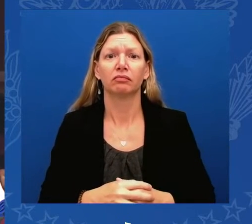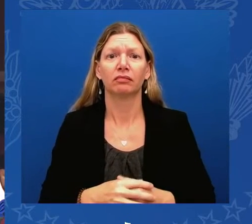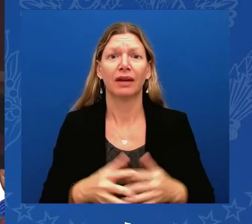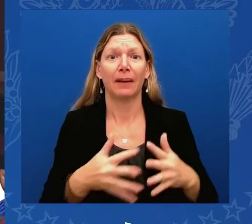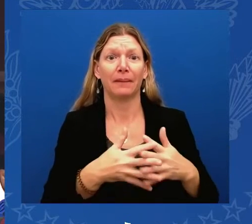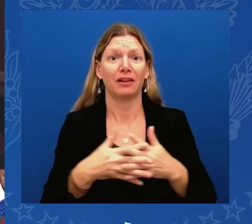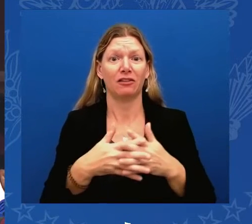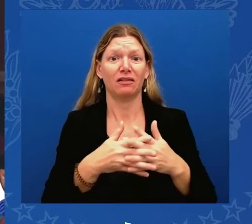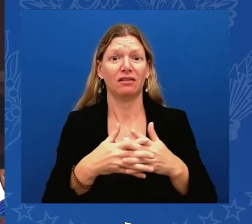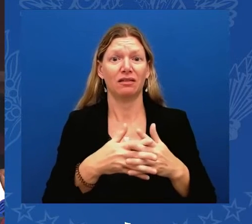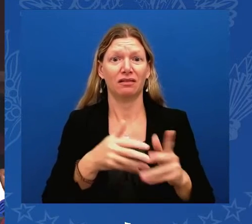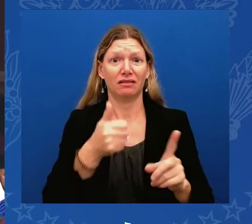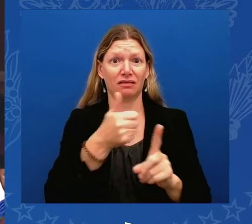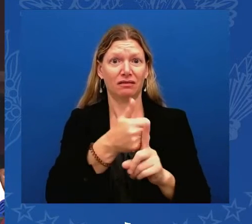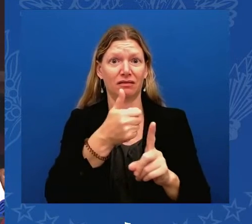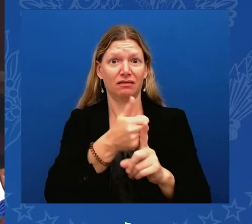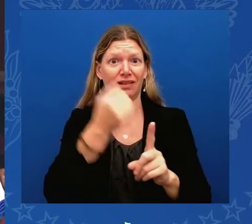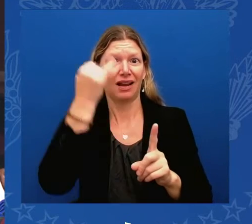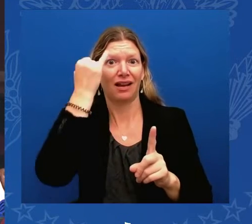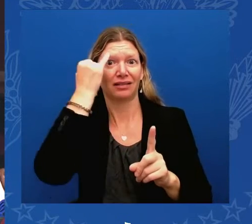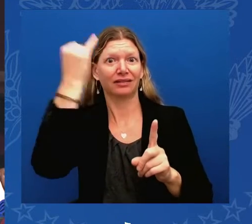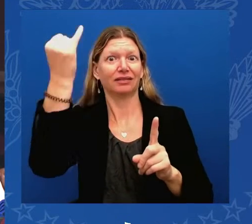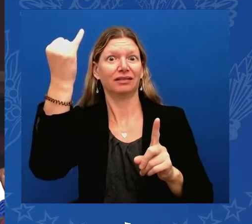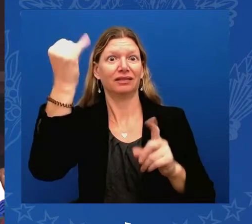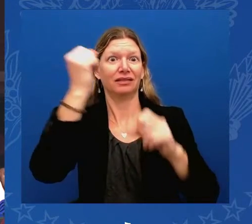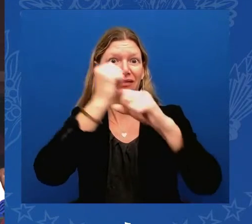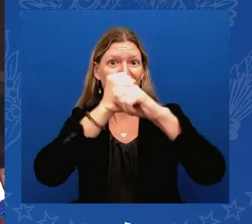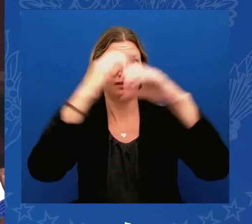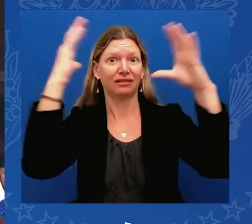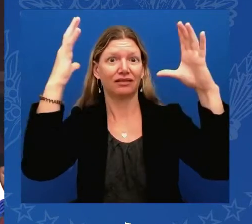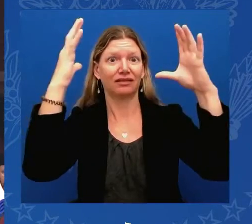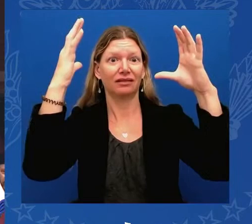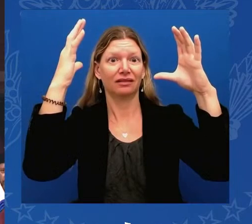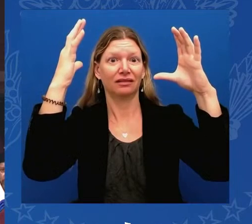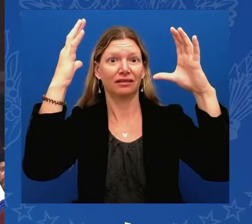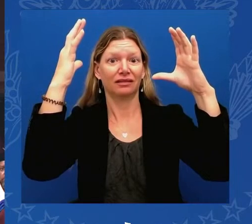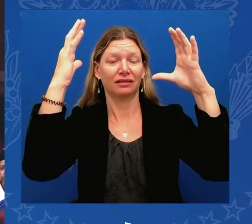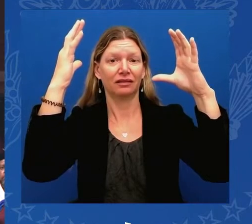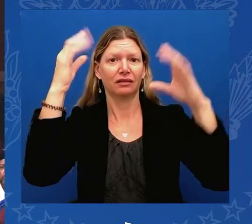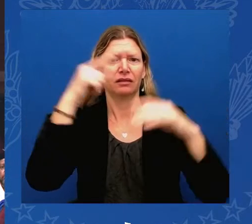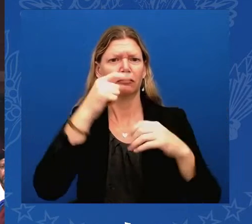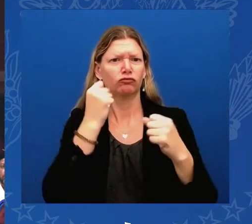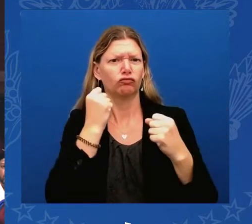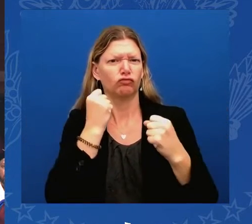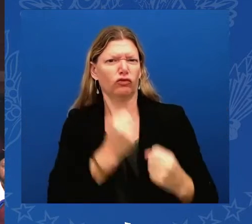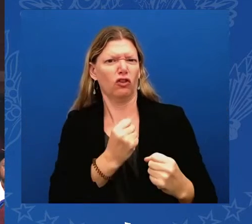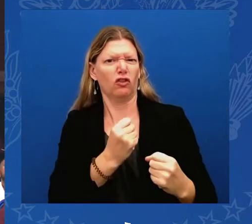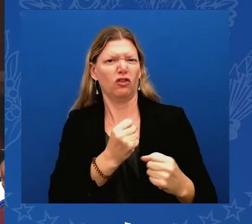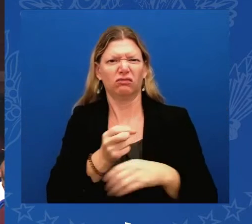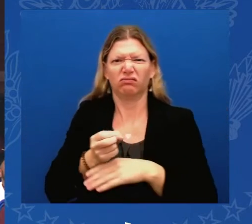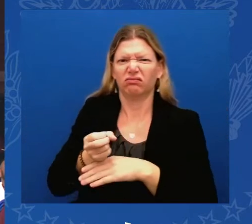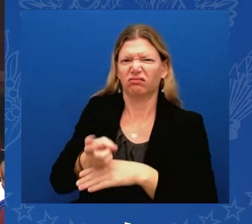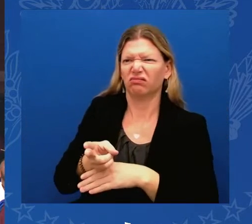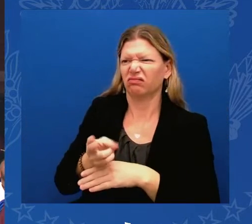An idea stronger than any army, bigger than any ocean, more powerful than any dictator, a tyrant.